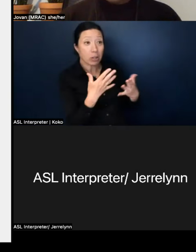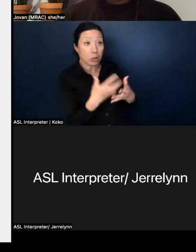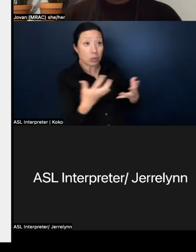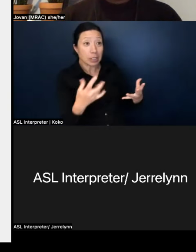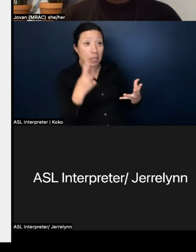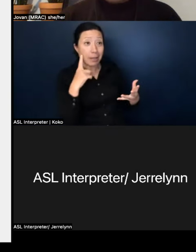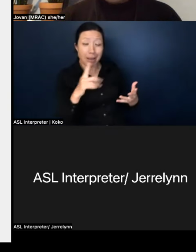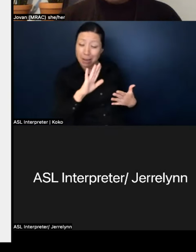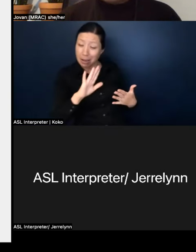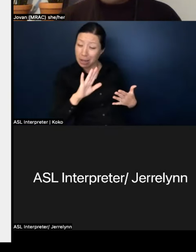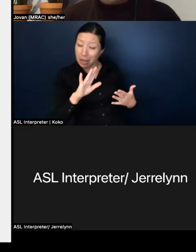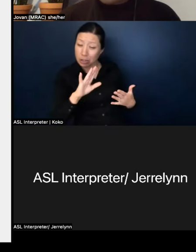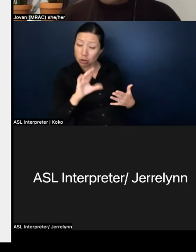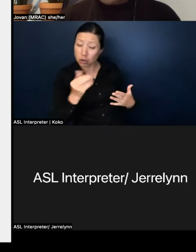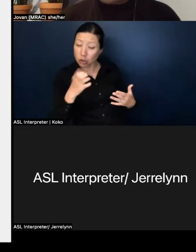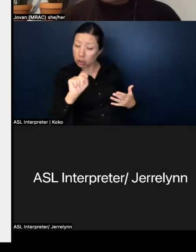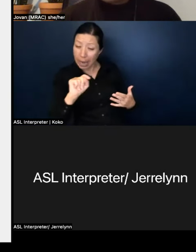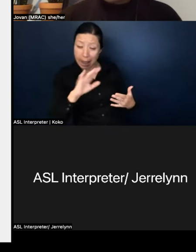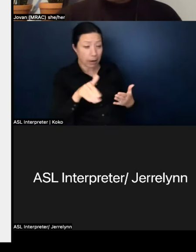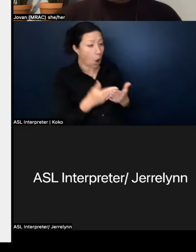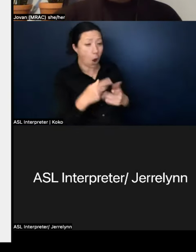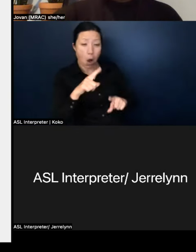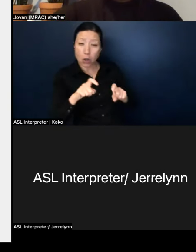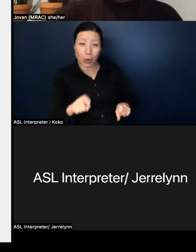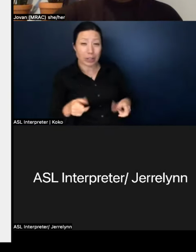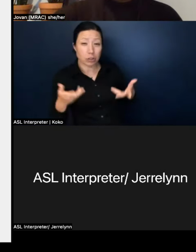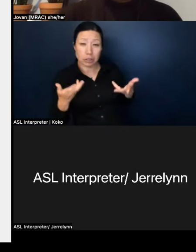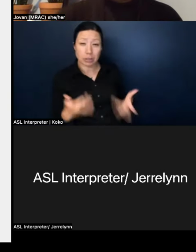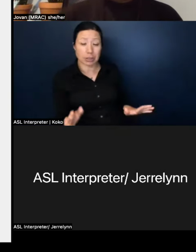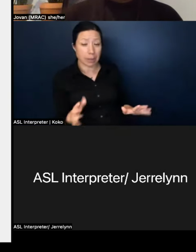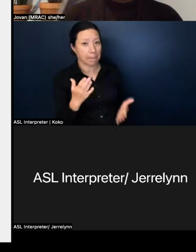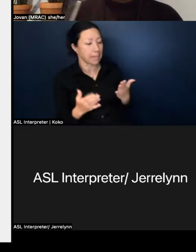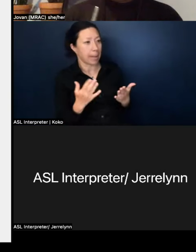If I missed one, or if you want to unmute, this would be the time to do so.